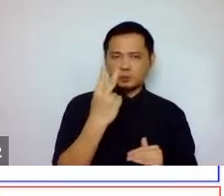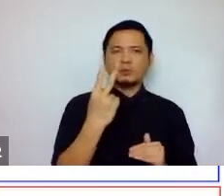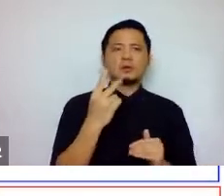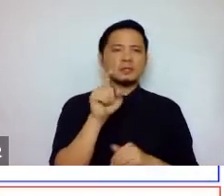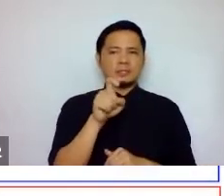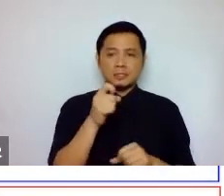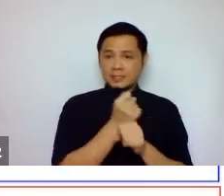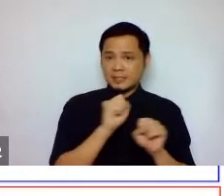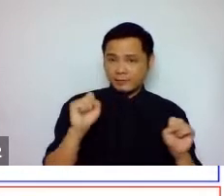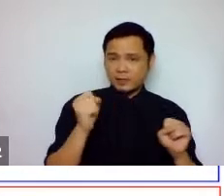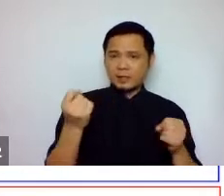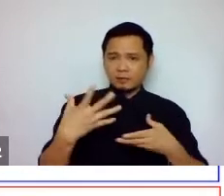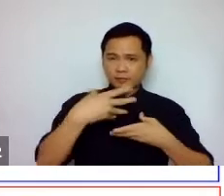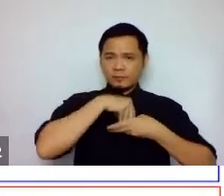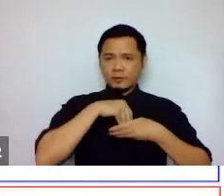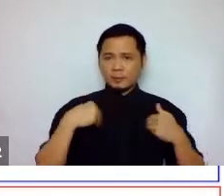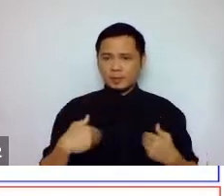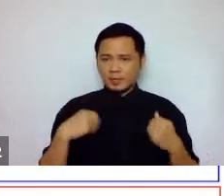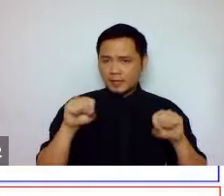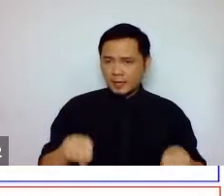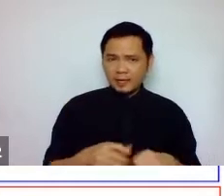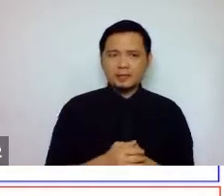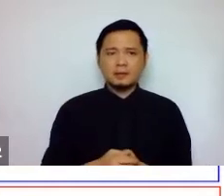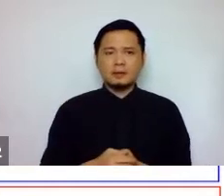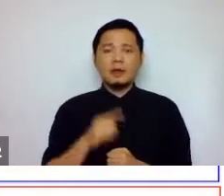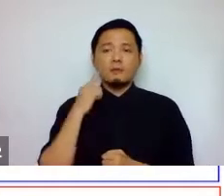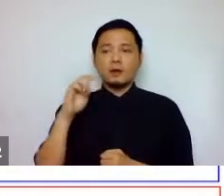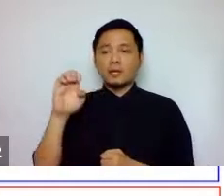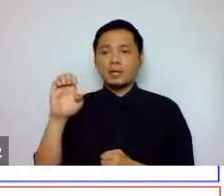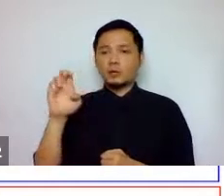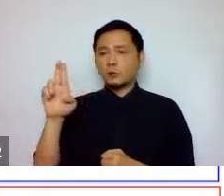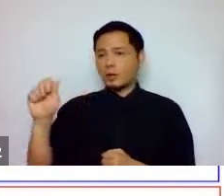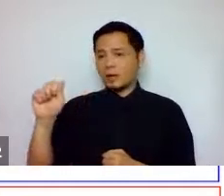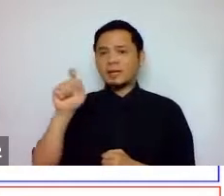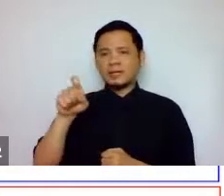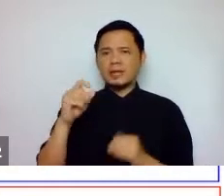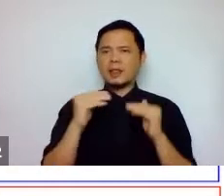and for EUA they should have phase three clinical trial data.